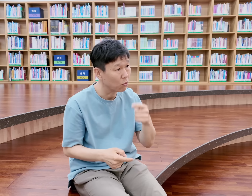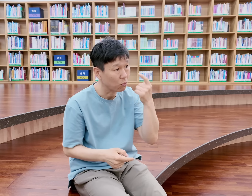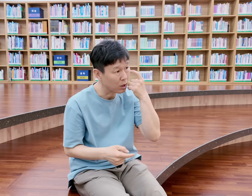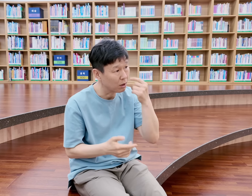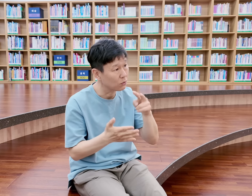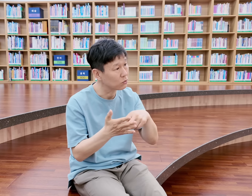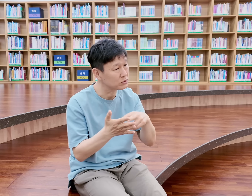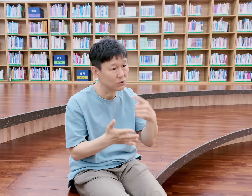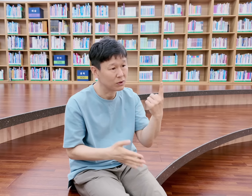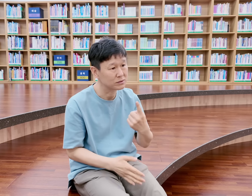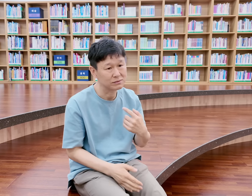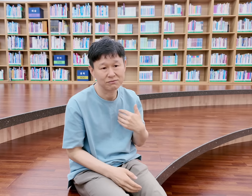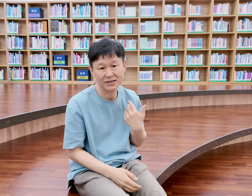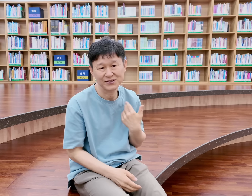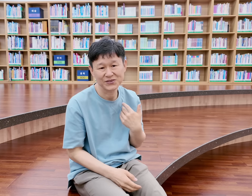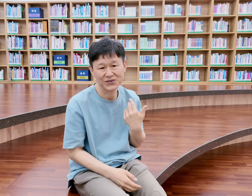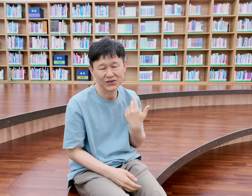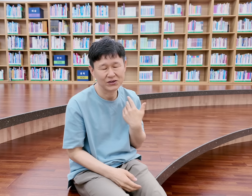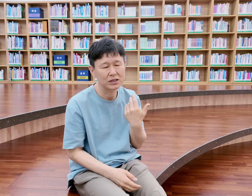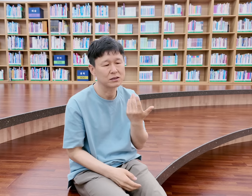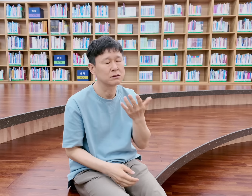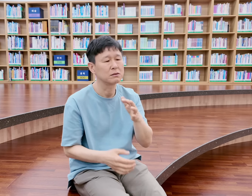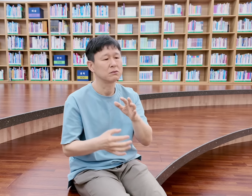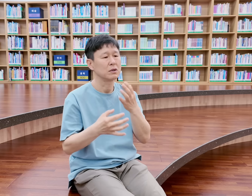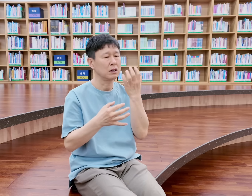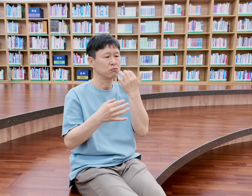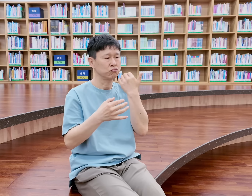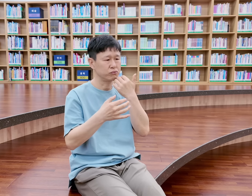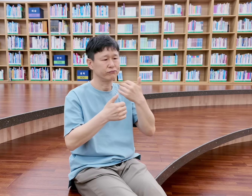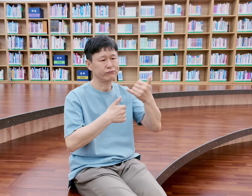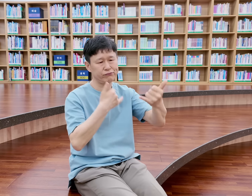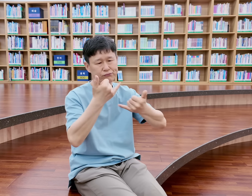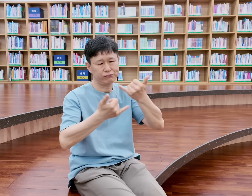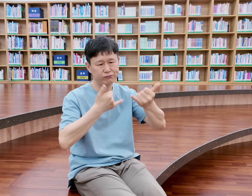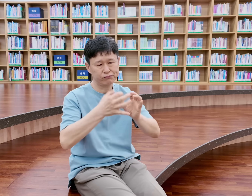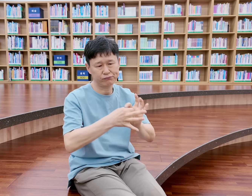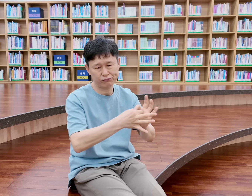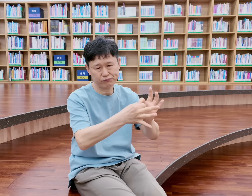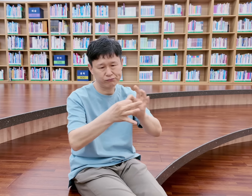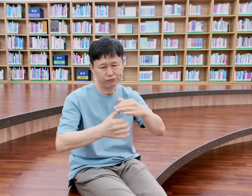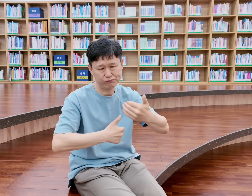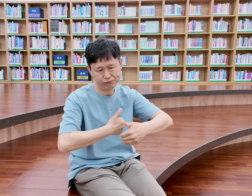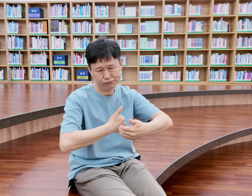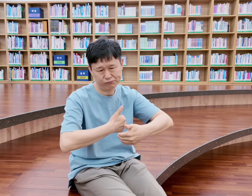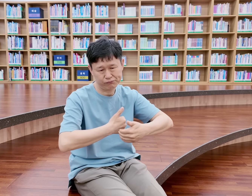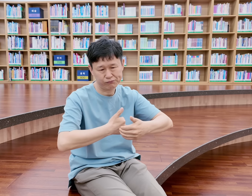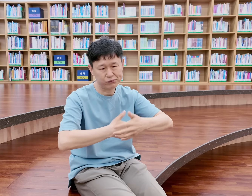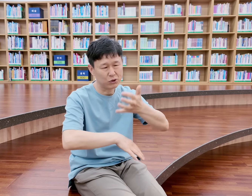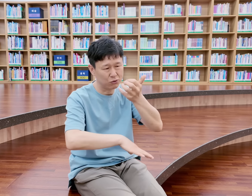how I got to this point. After receiving a recommendation from an acquaintance,